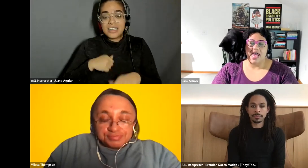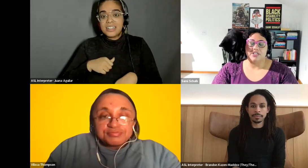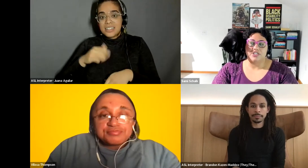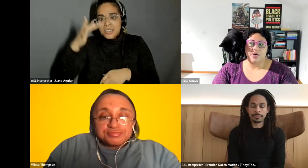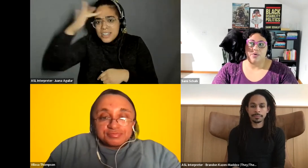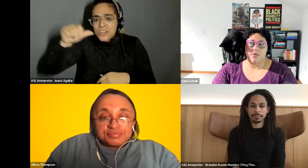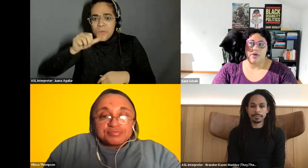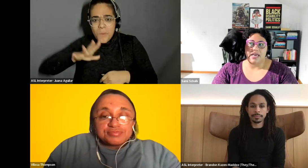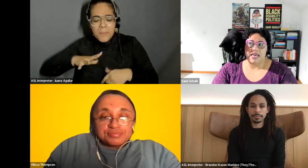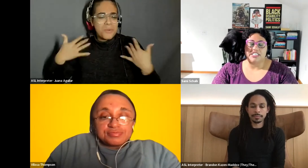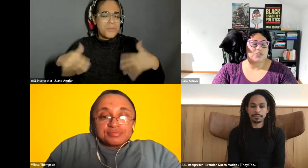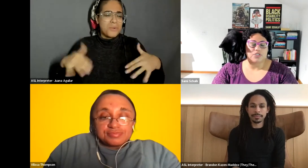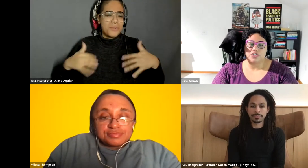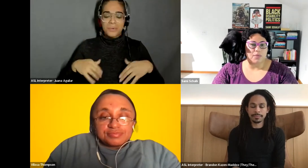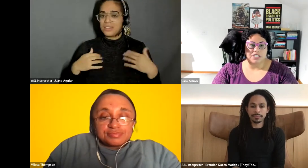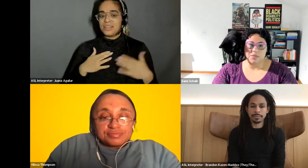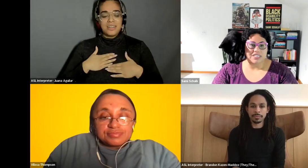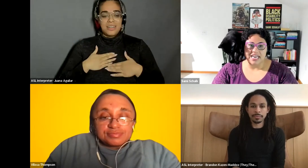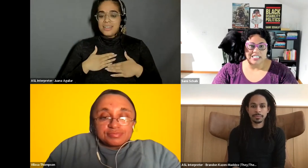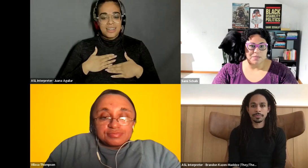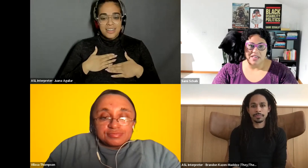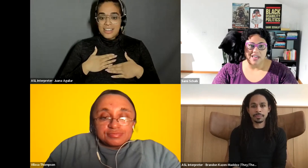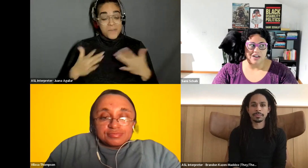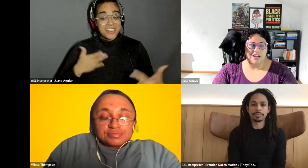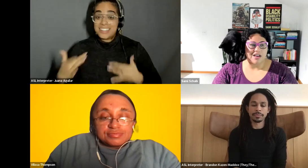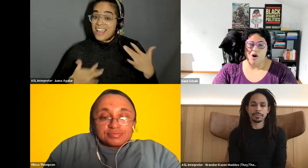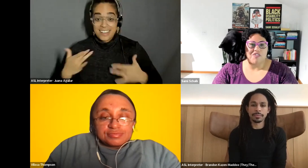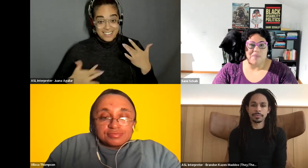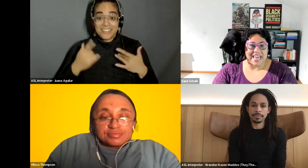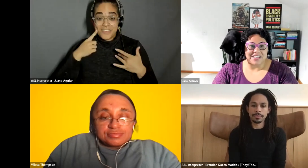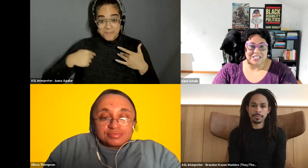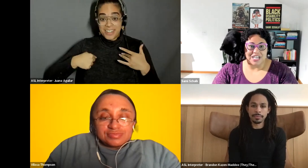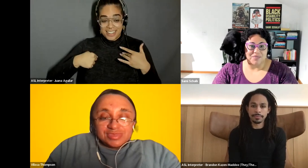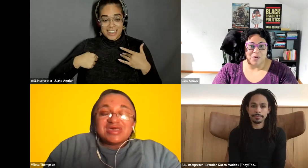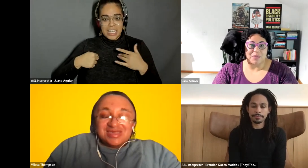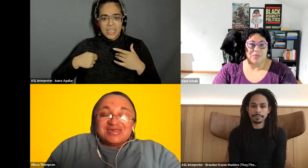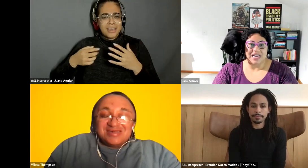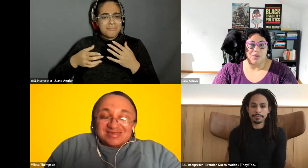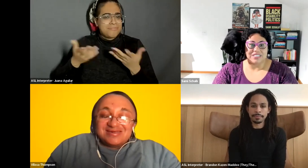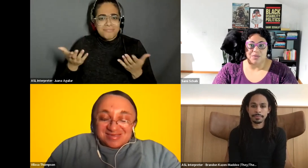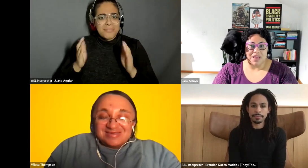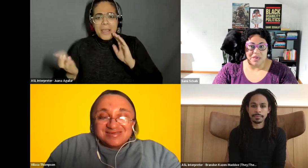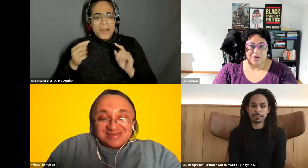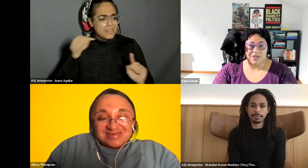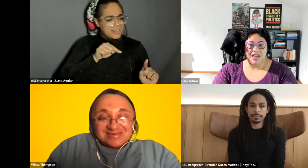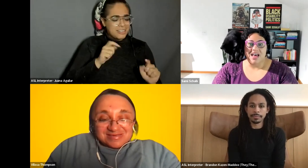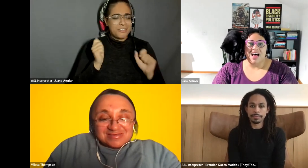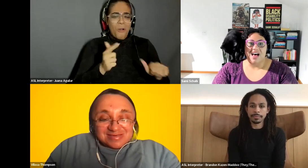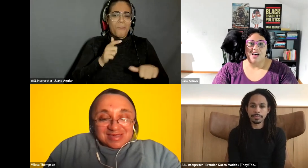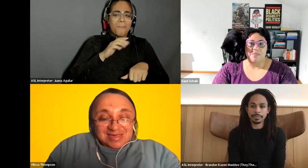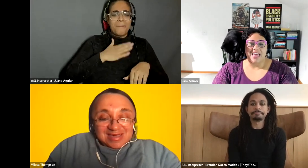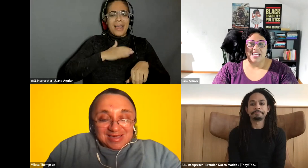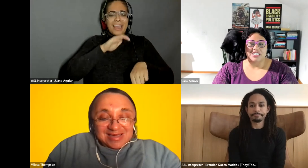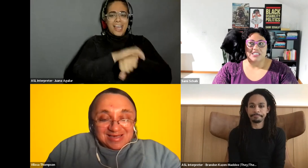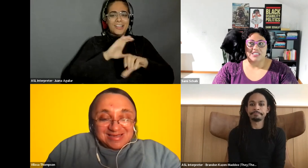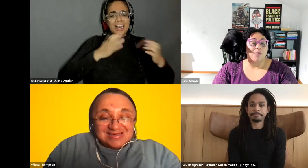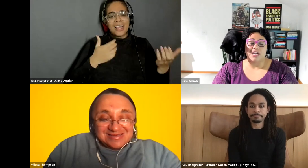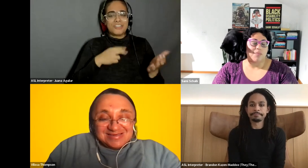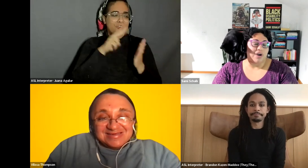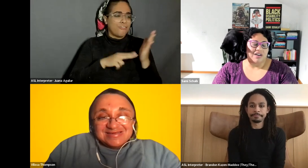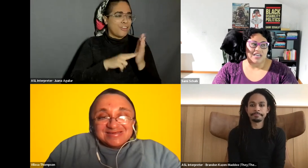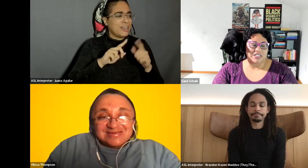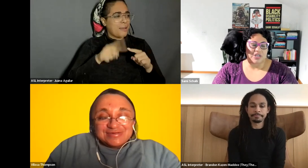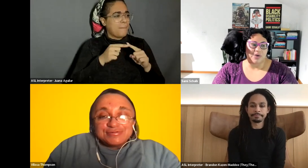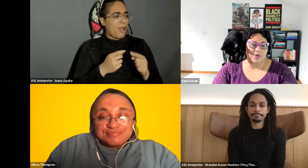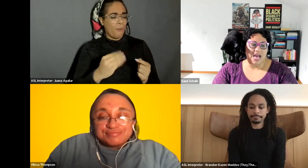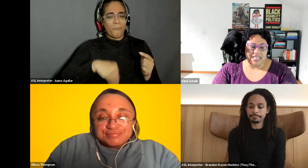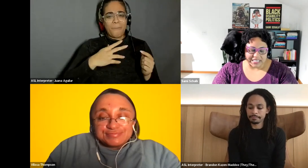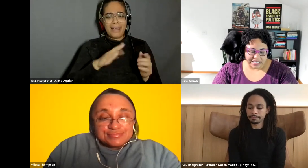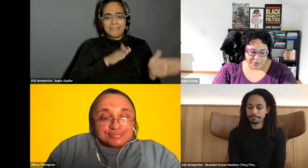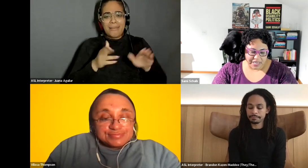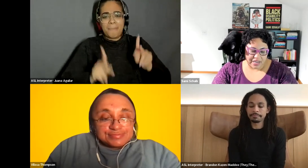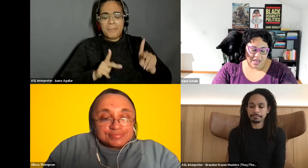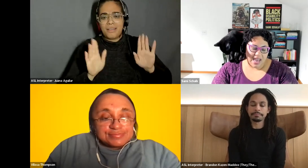Sami Schalk: And so it just was so much more exciting to me than all of my English stuff where we were reading all dead white people, and I just I wanted more, and so I leaned into it.